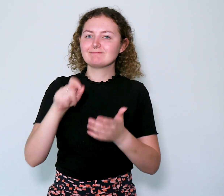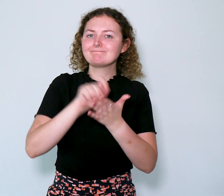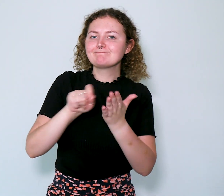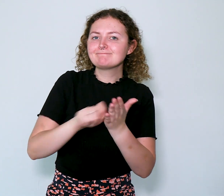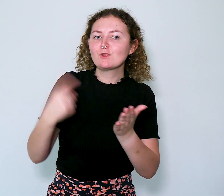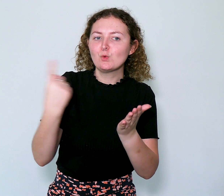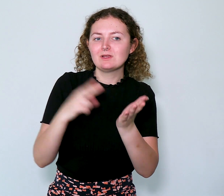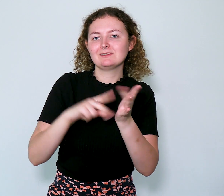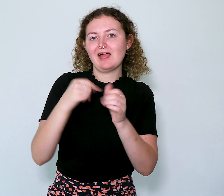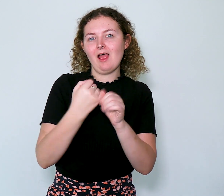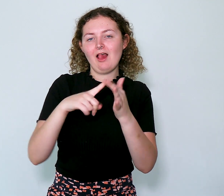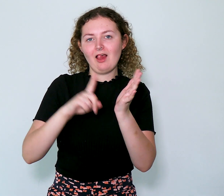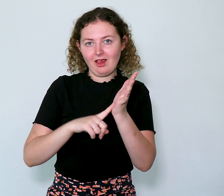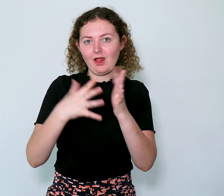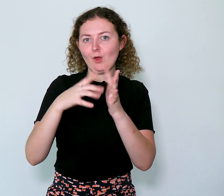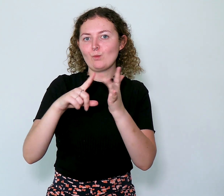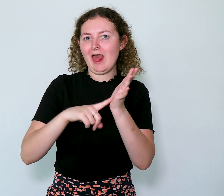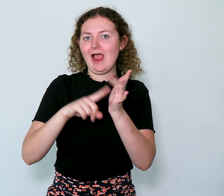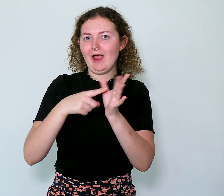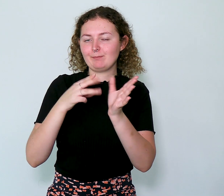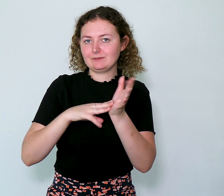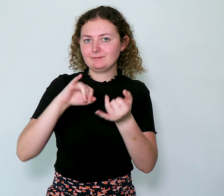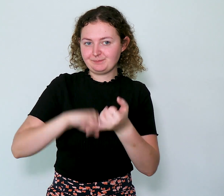By Nigel Williams